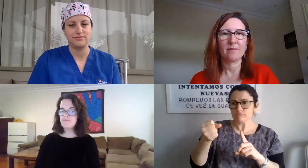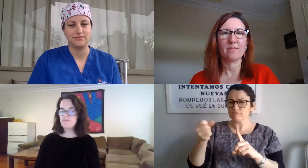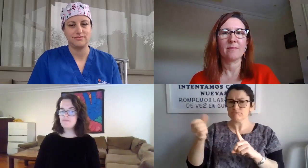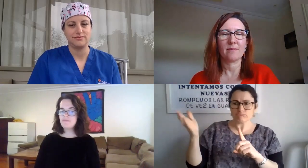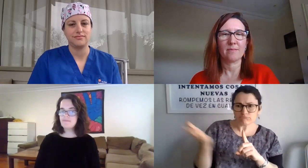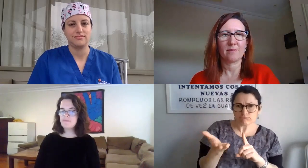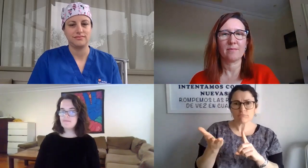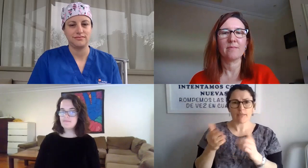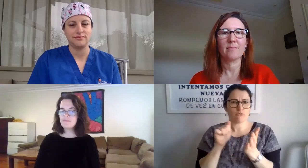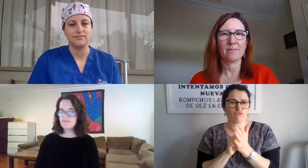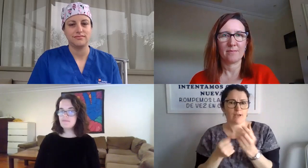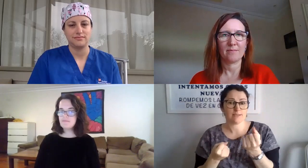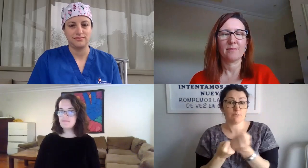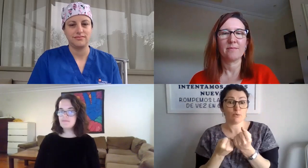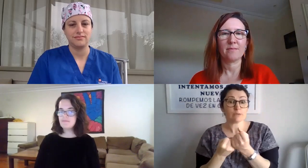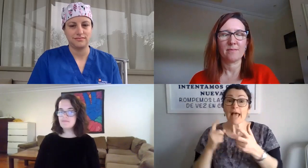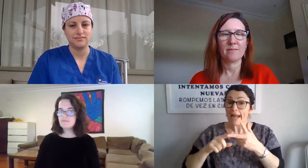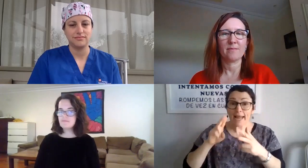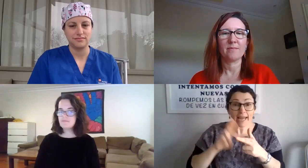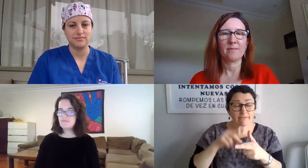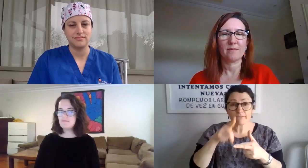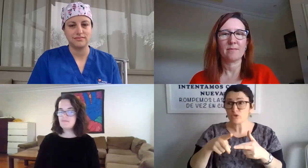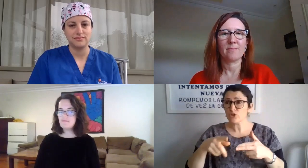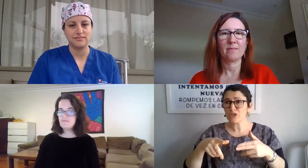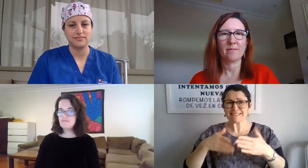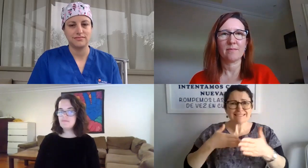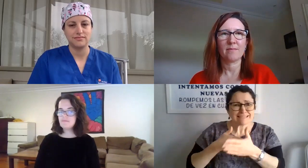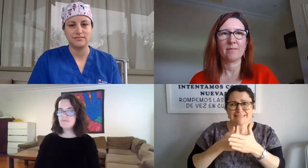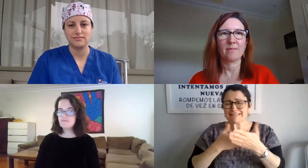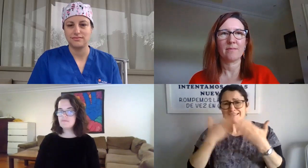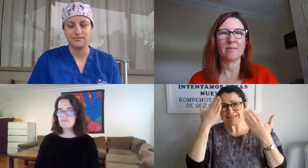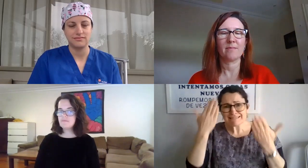what they need in terms of communication supports um